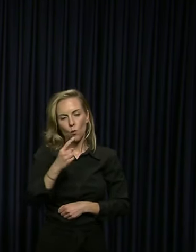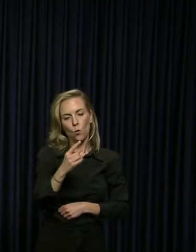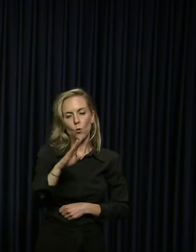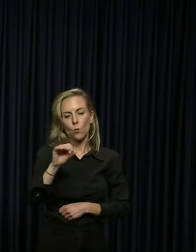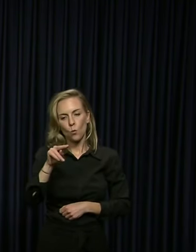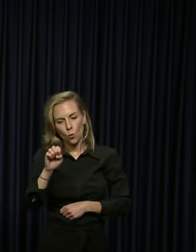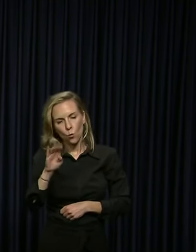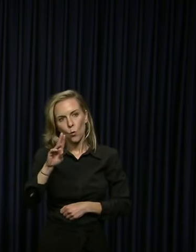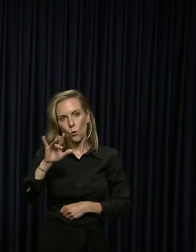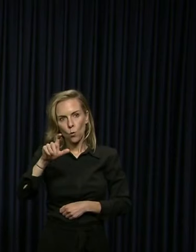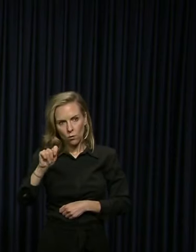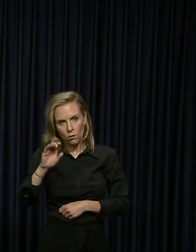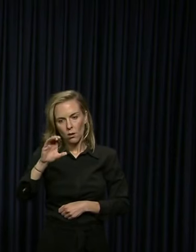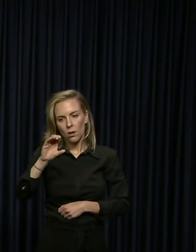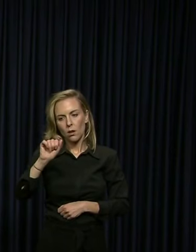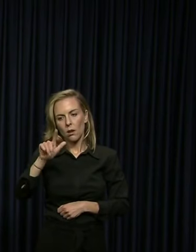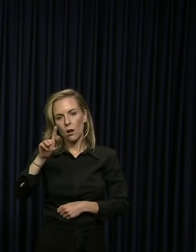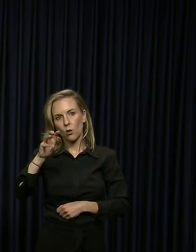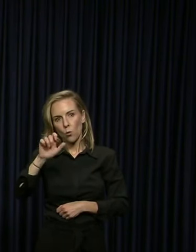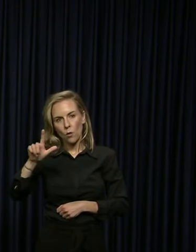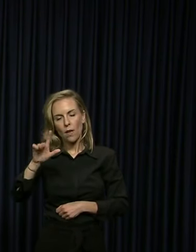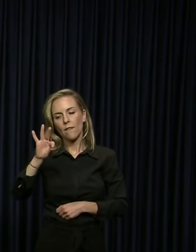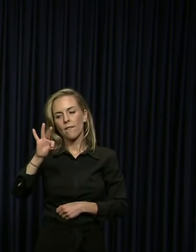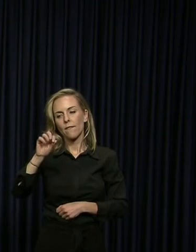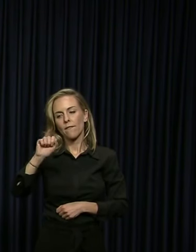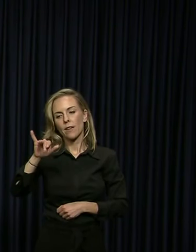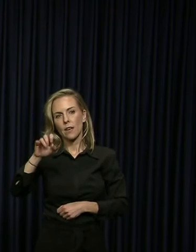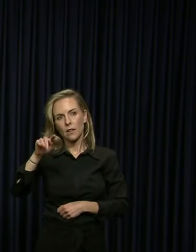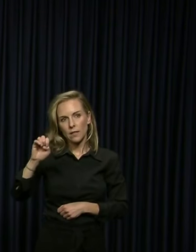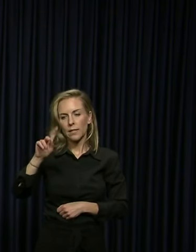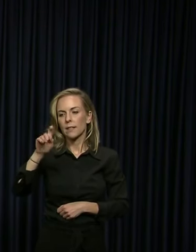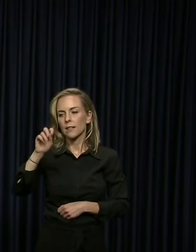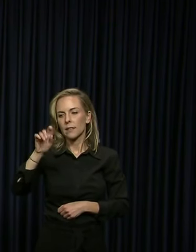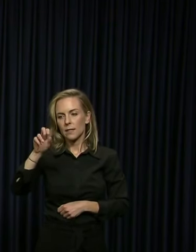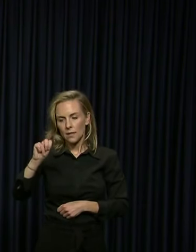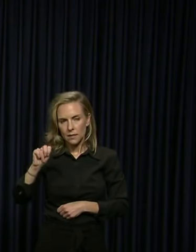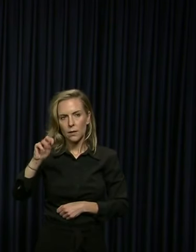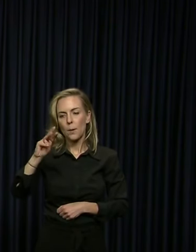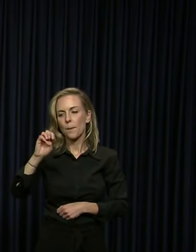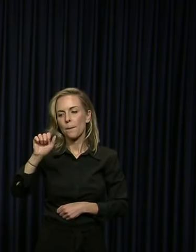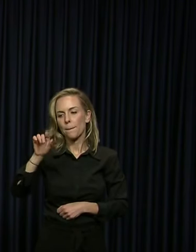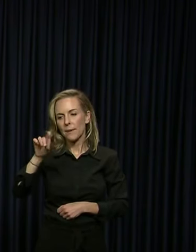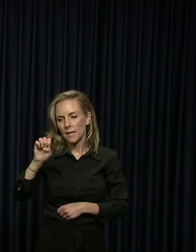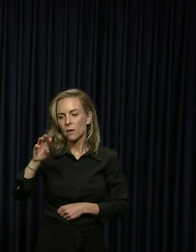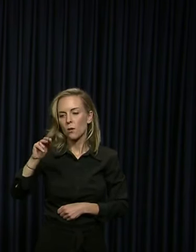THAT ARE LOVED AND CARED ABOUT BY THEIR FAMILY AND BY THEIR